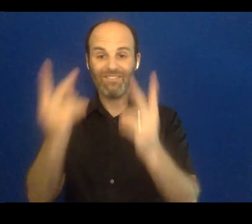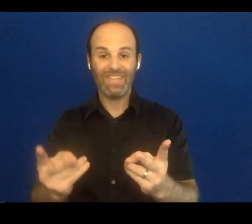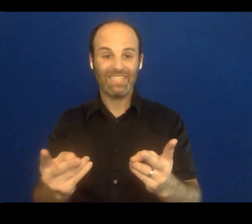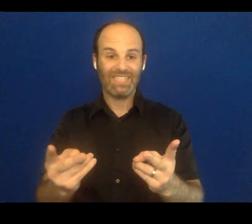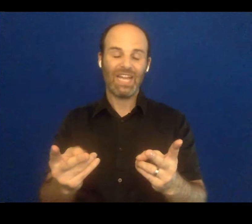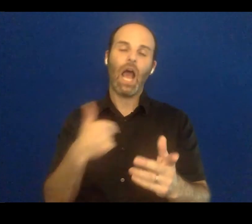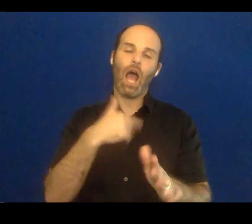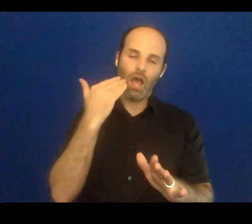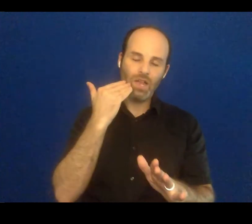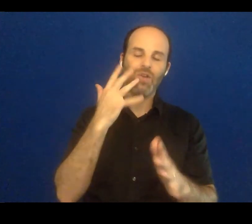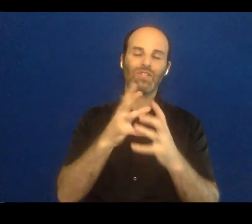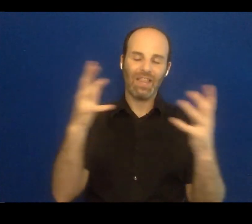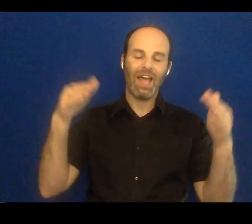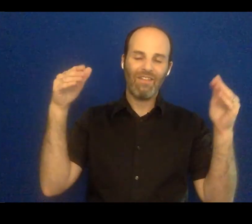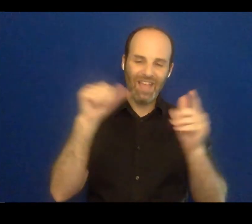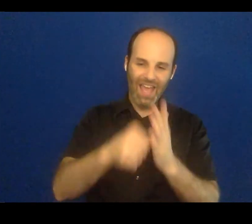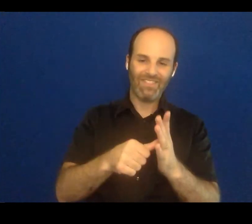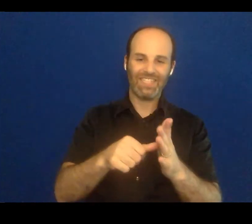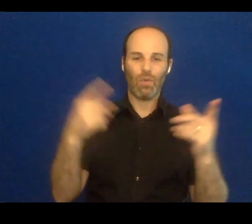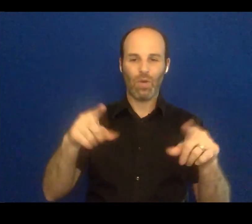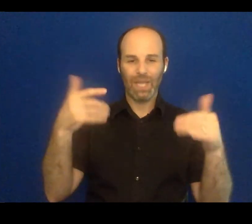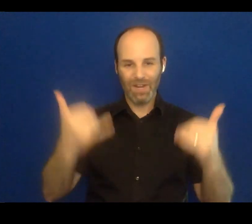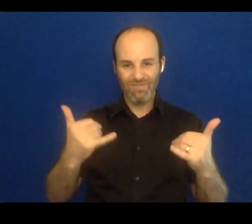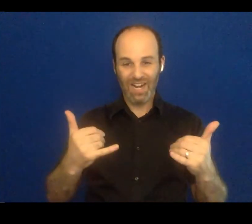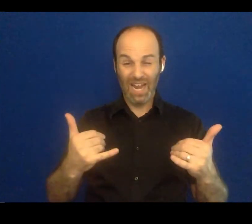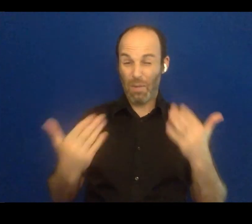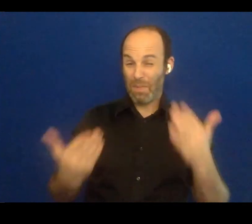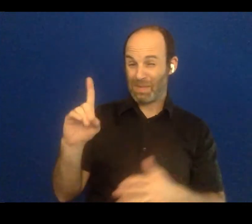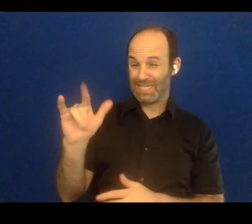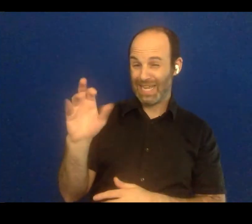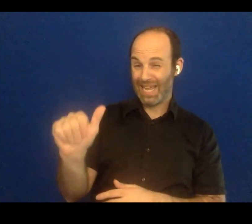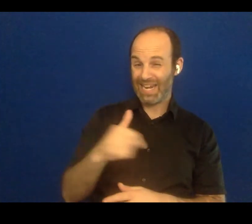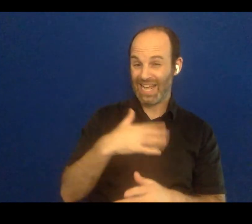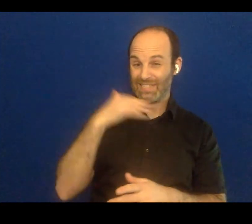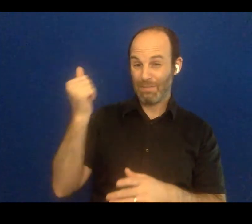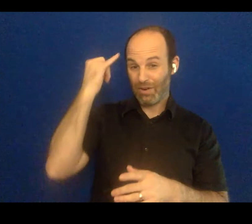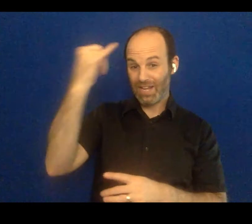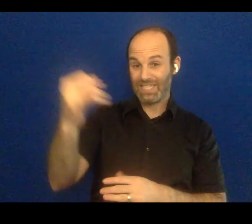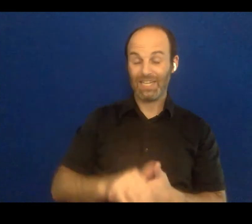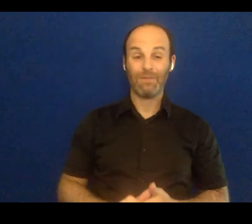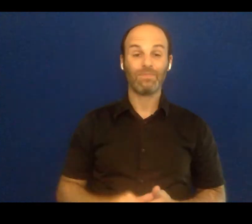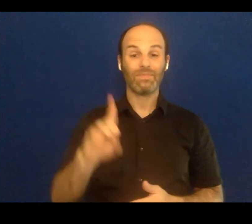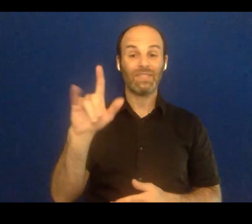STAY. THERE IS A LOT OF EMPHASIS ON WHAT IS HAPPENING NOW. I MEAN, I THINK USUALLY WHEN